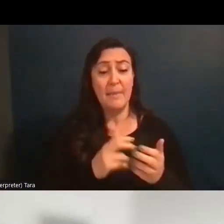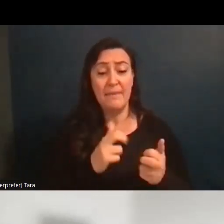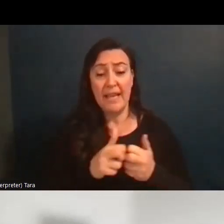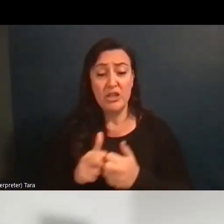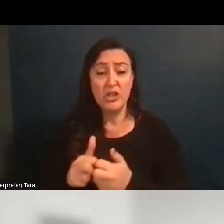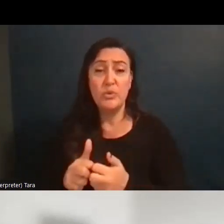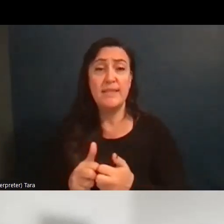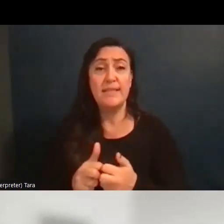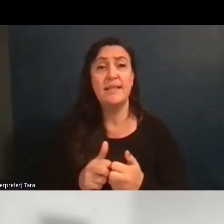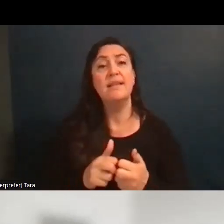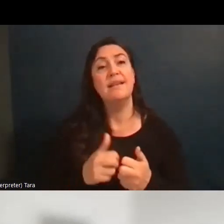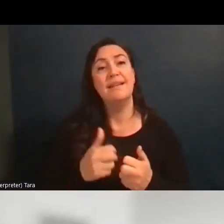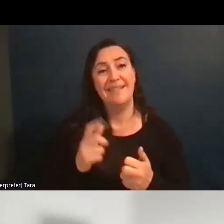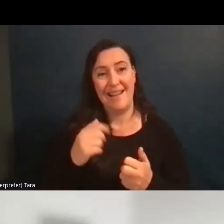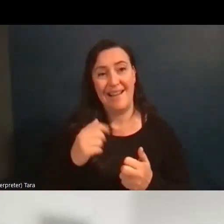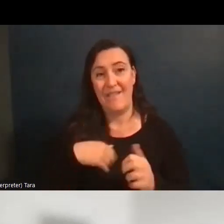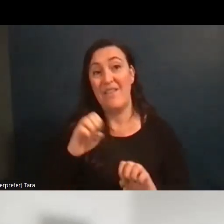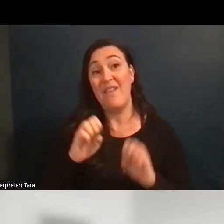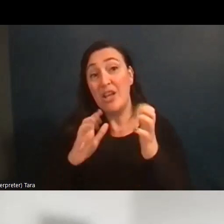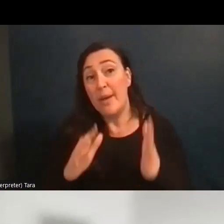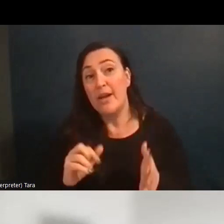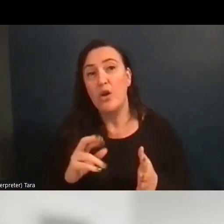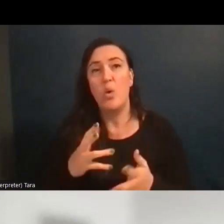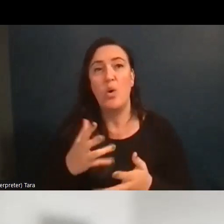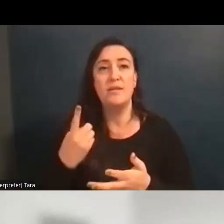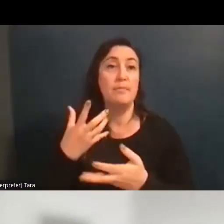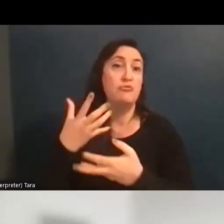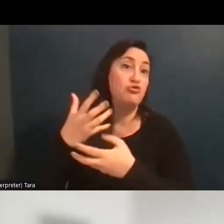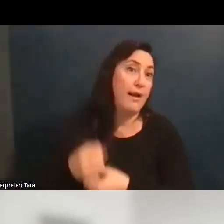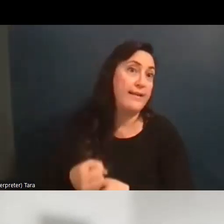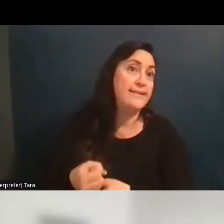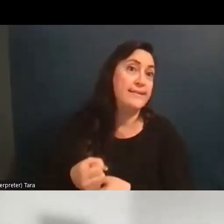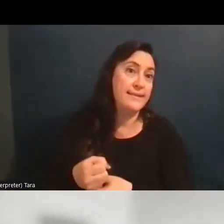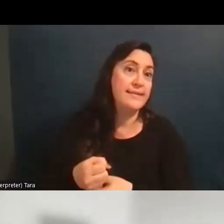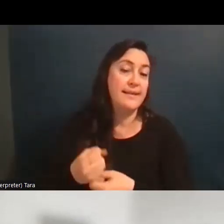evaluator or a trusted way to get feedback from those partners